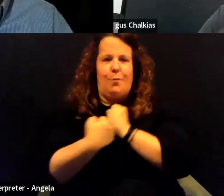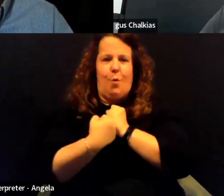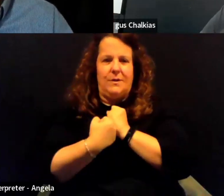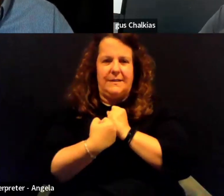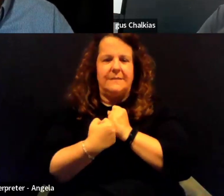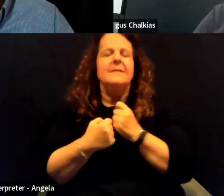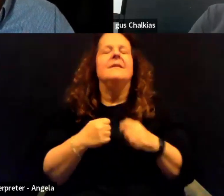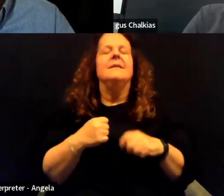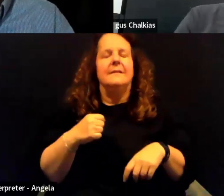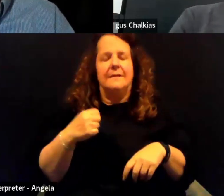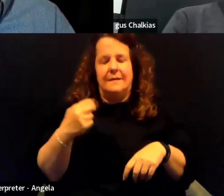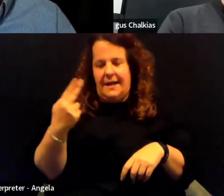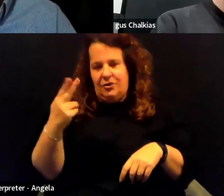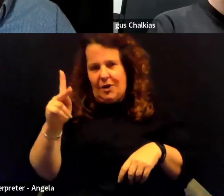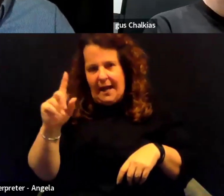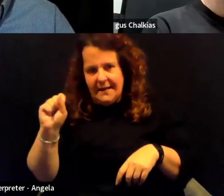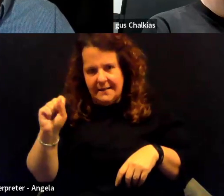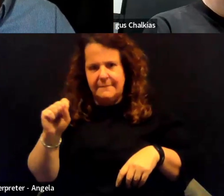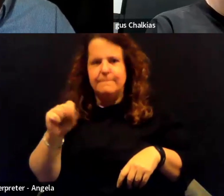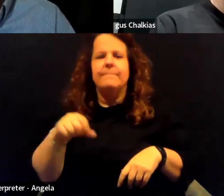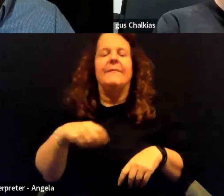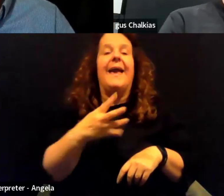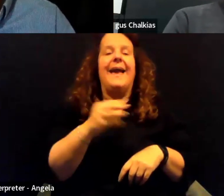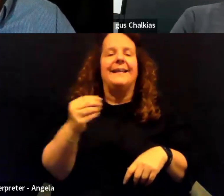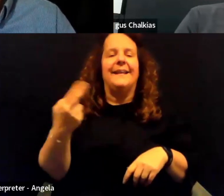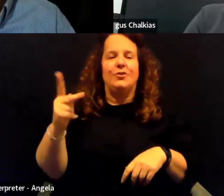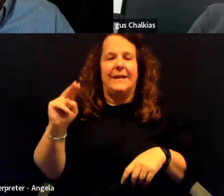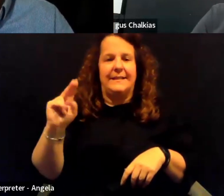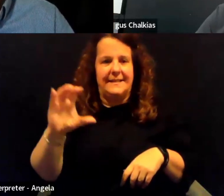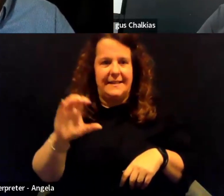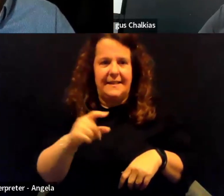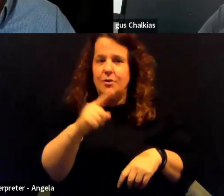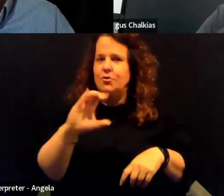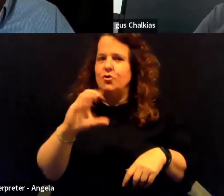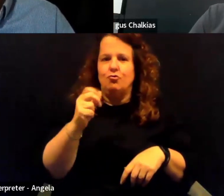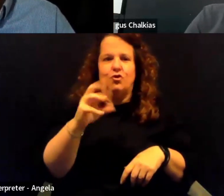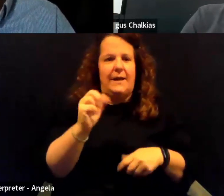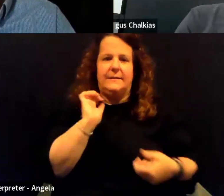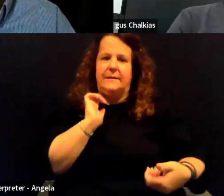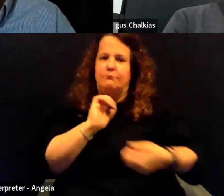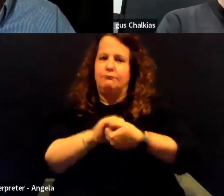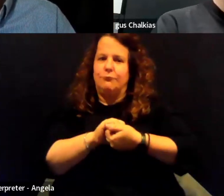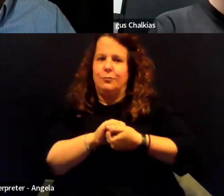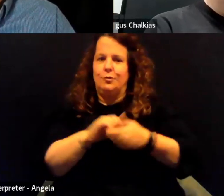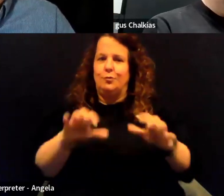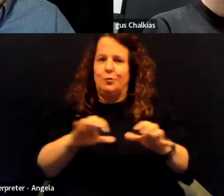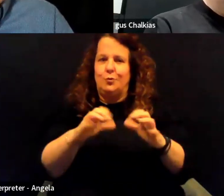And she's helping us to, to do some great work. So, great shout out there also. So,